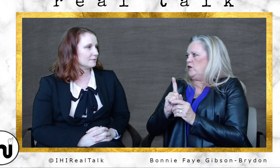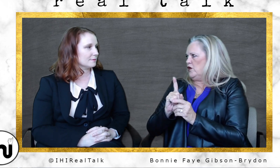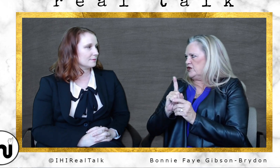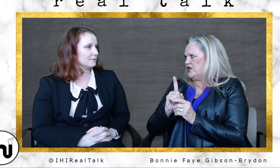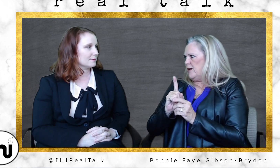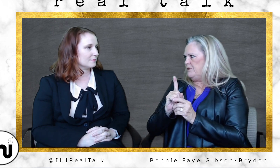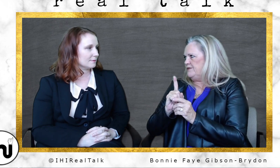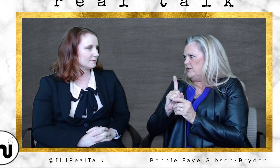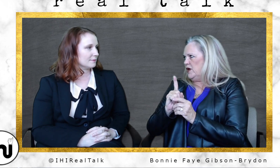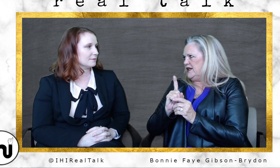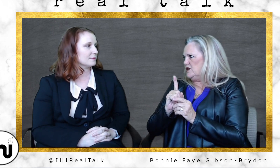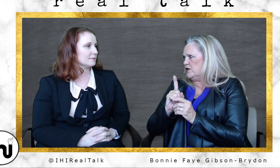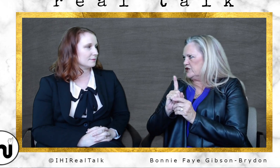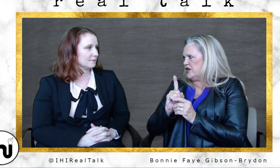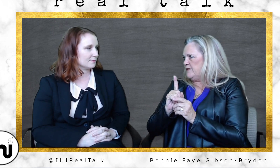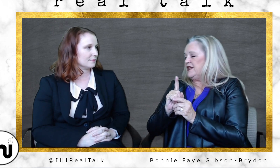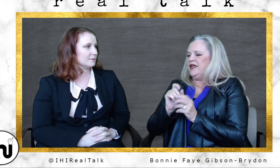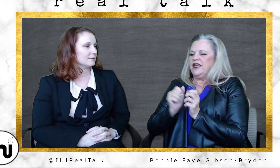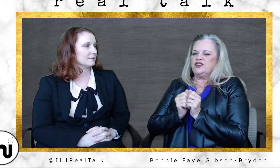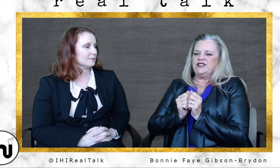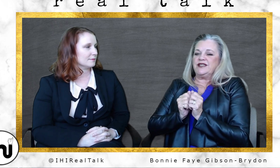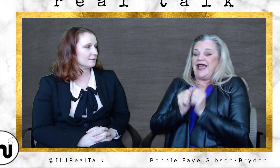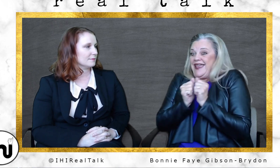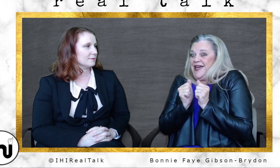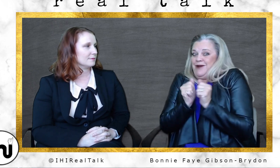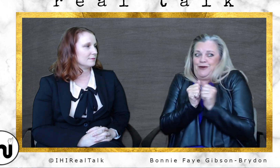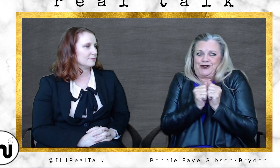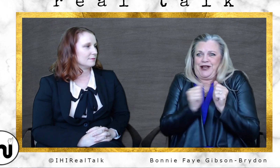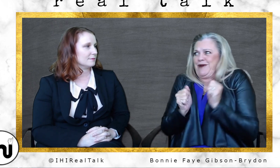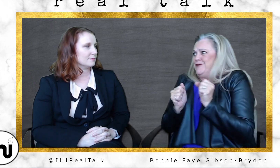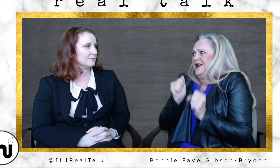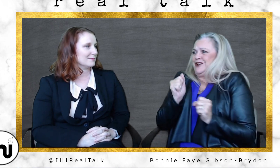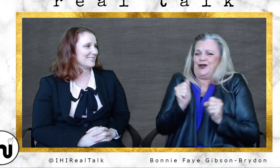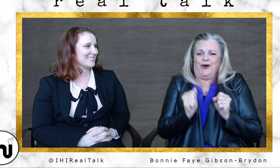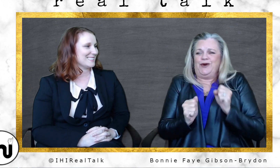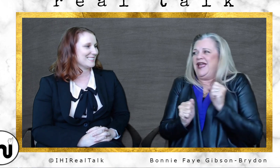workshop, one legal workshop and she said, "I had my workshop. I'm ready to go!"